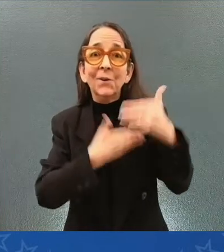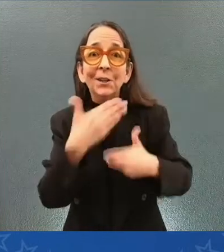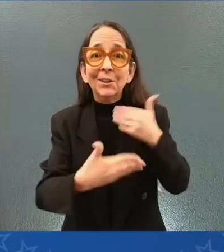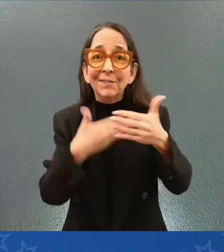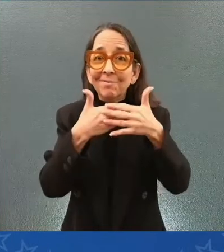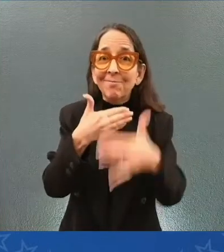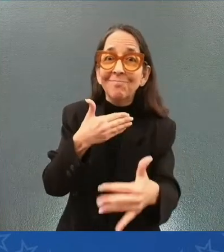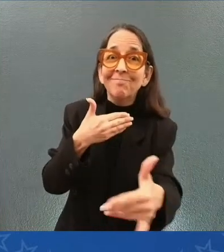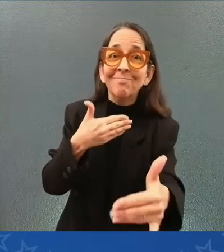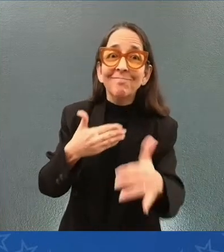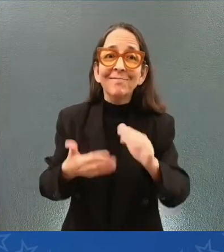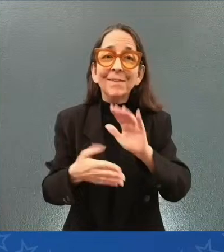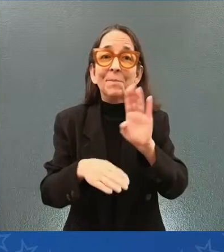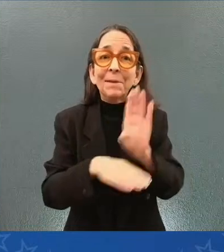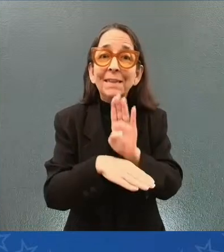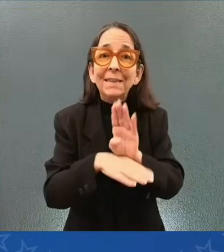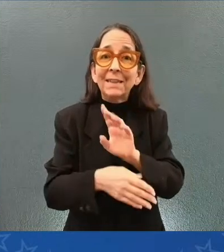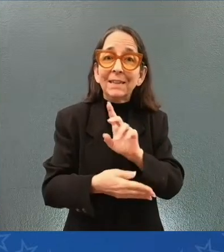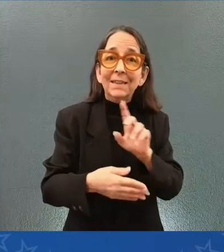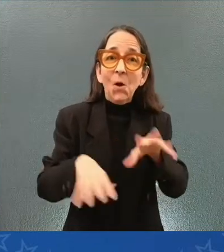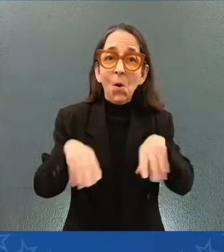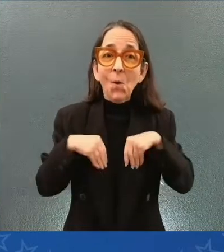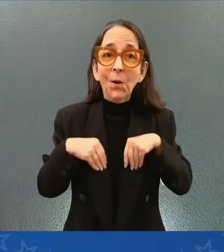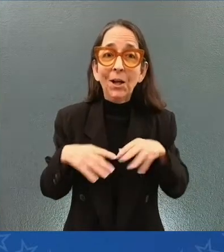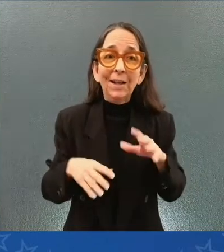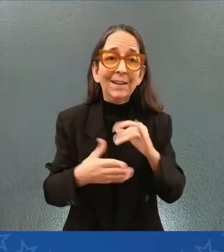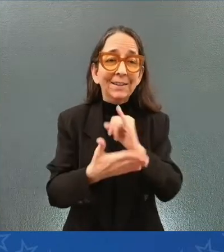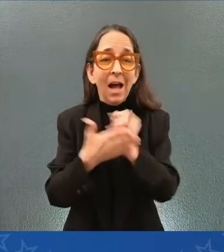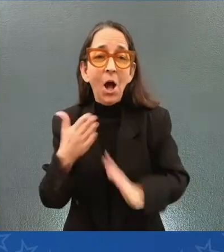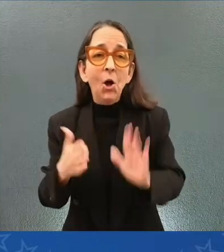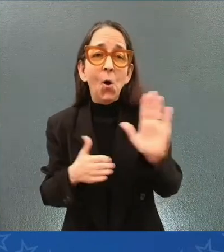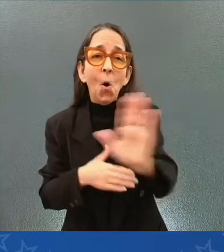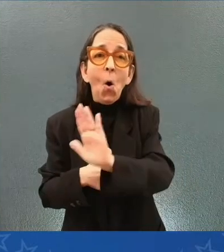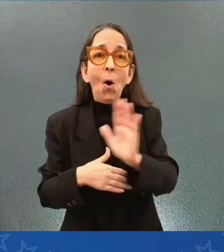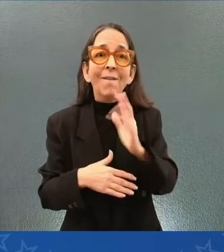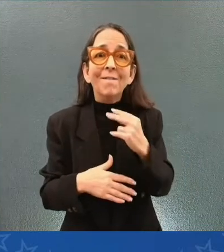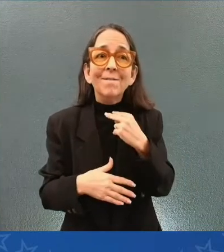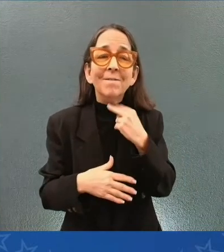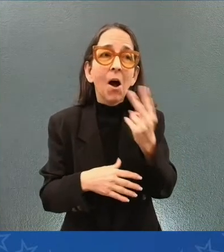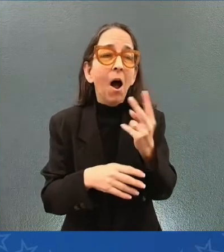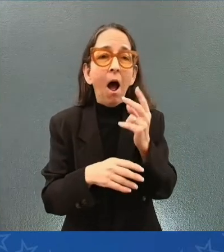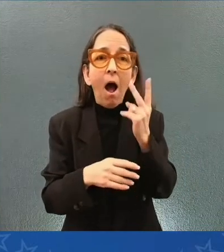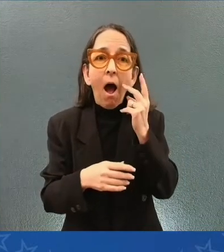From the pages of magazines to runways and red carpets, Anna Wintour has cemented her legacy